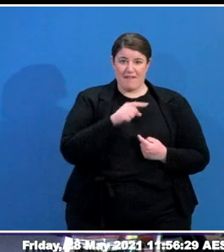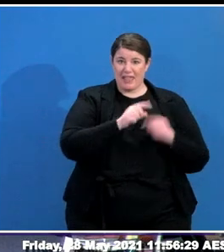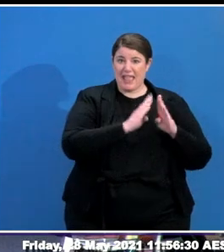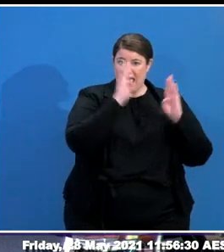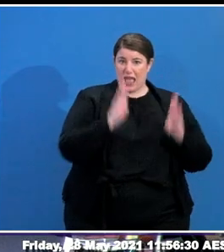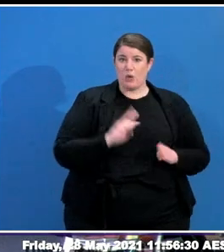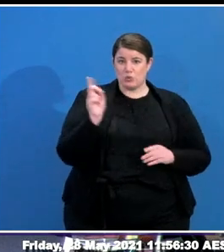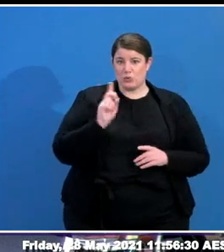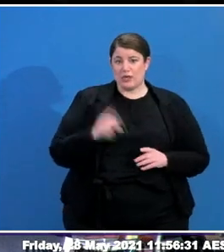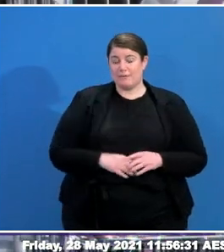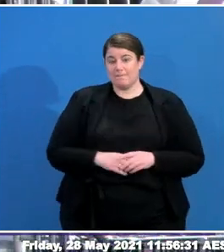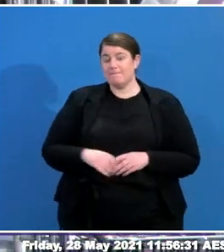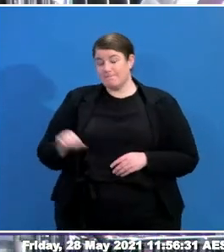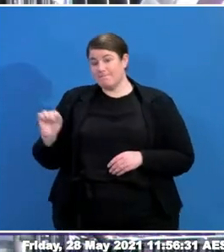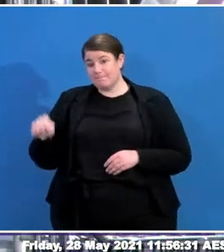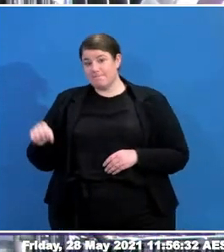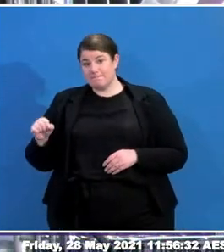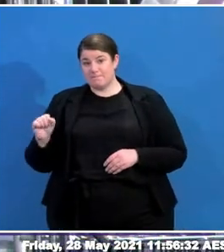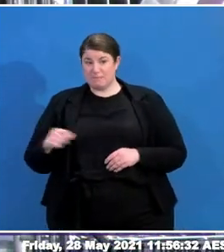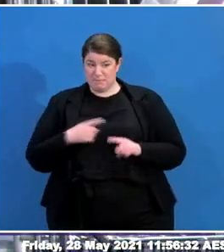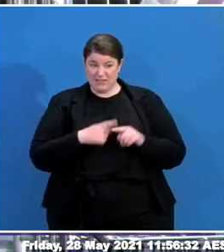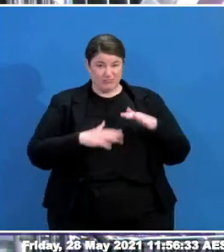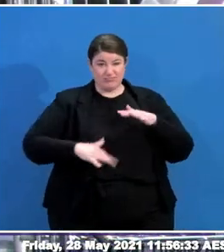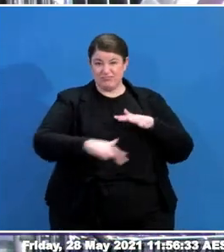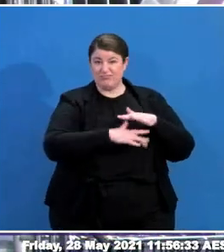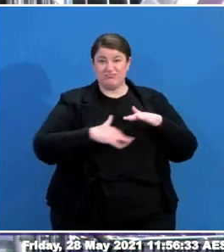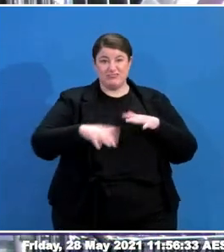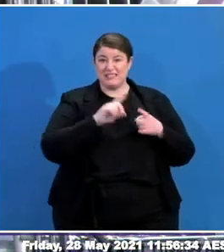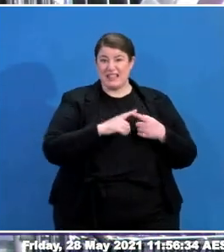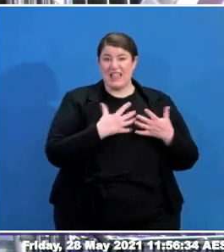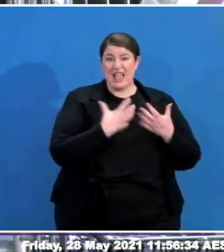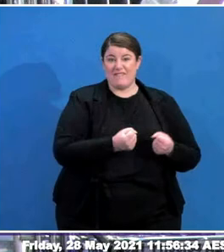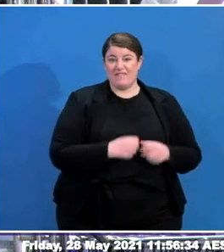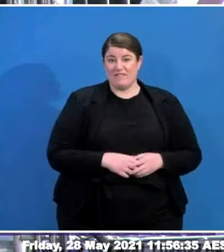I believe so. The frog is still boiling, isn't it? I don't think the frog is still boiling.